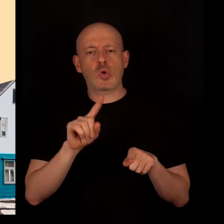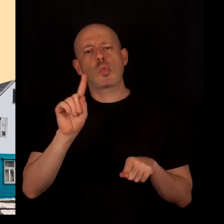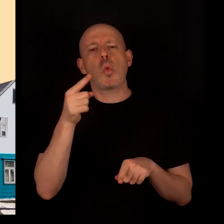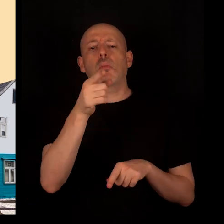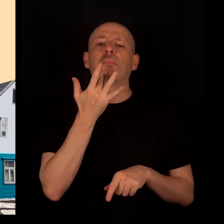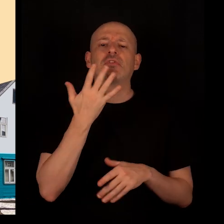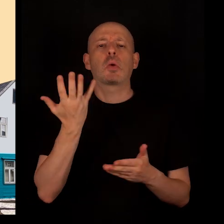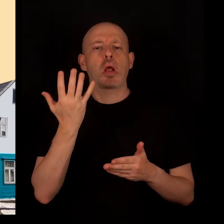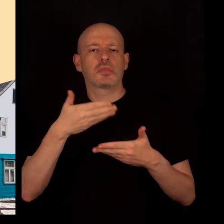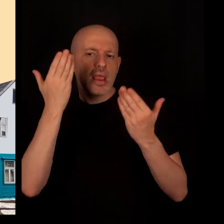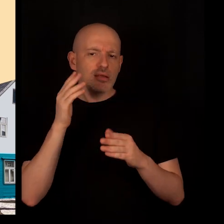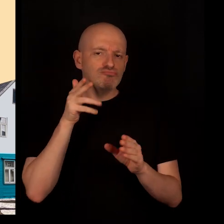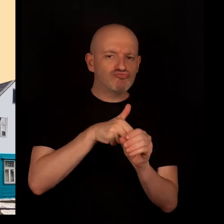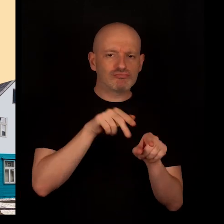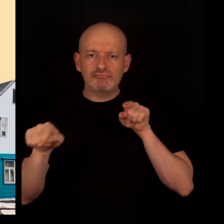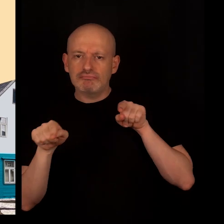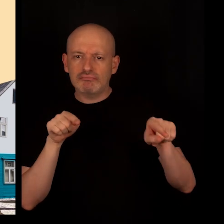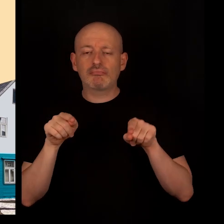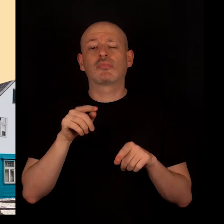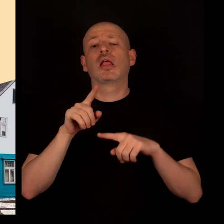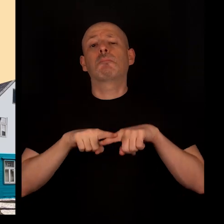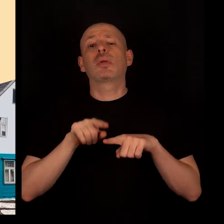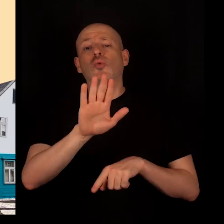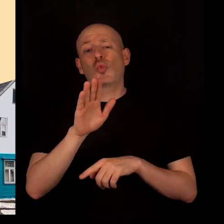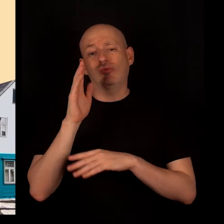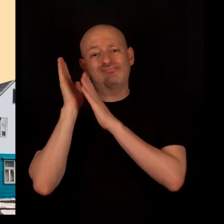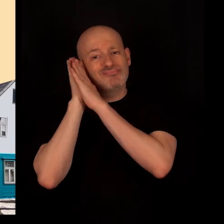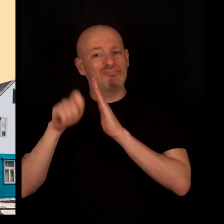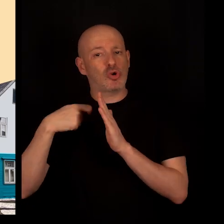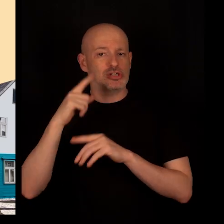It's just whenever you prefer to join us, depending on when your residency starts.